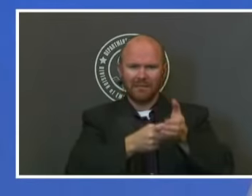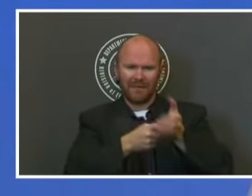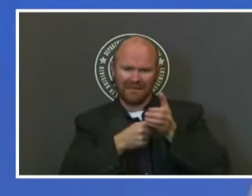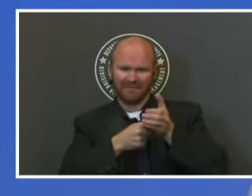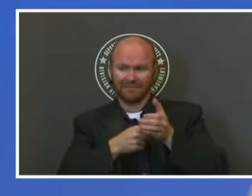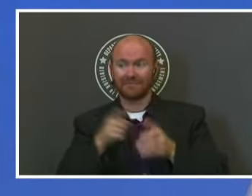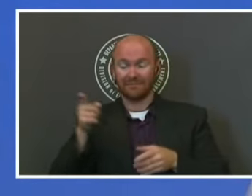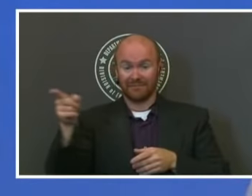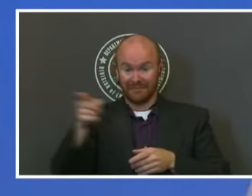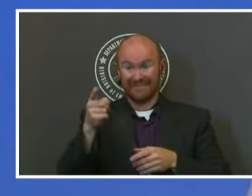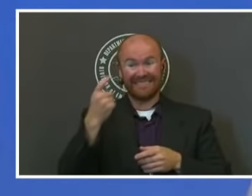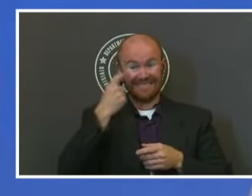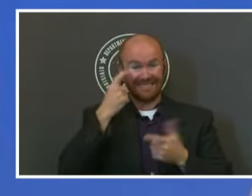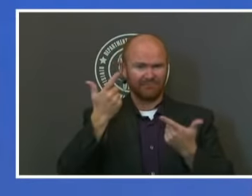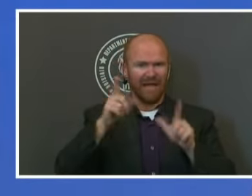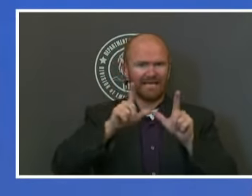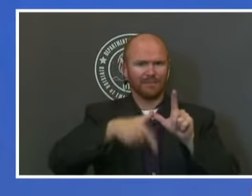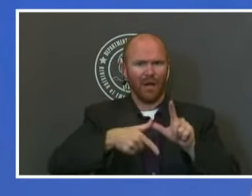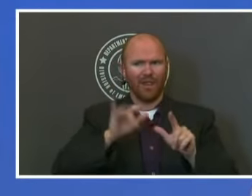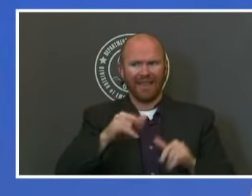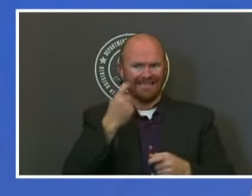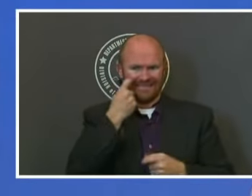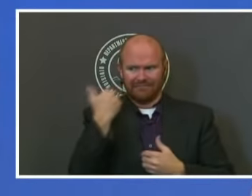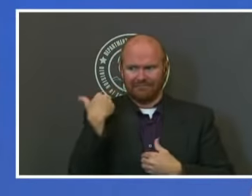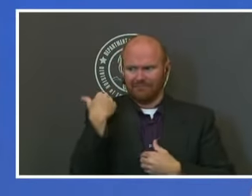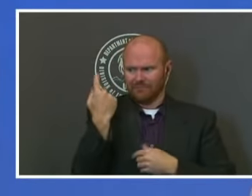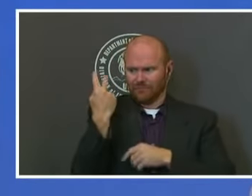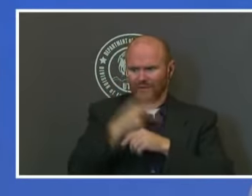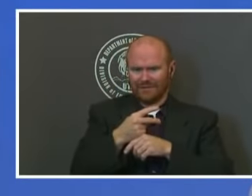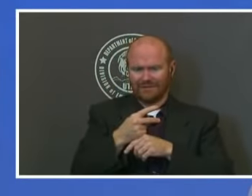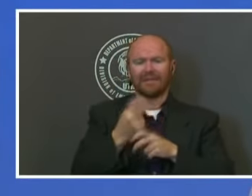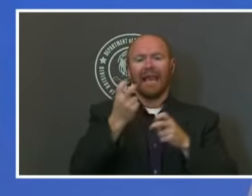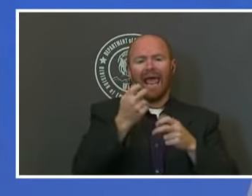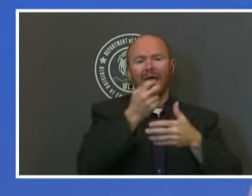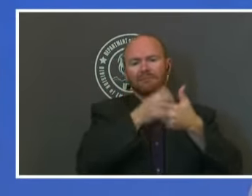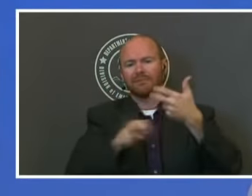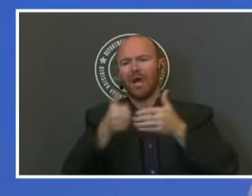expired to move under the state